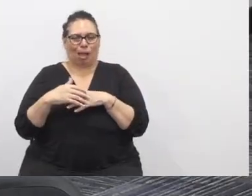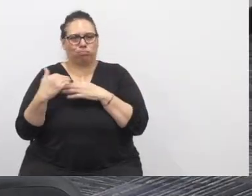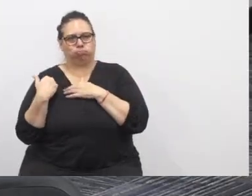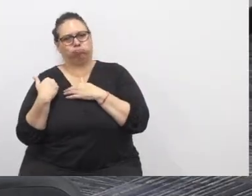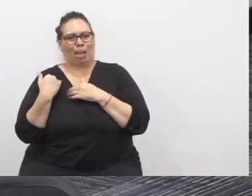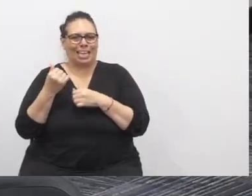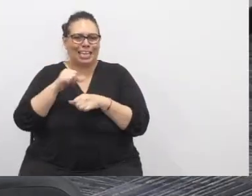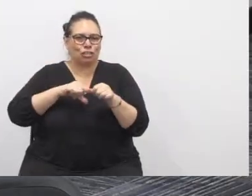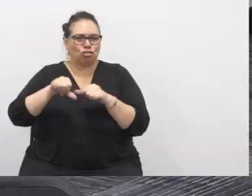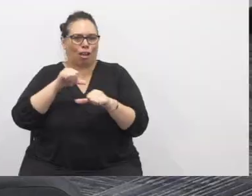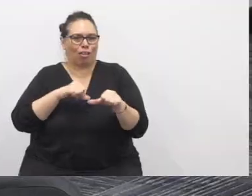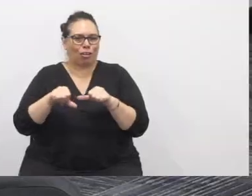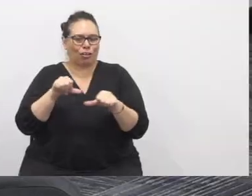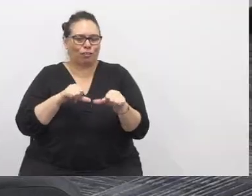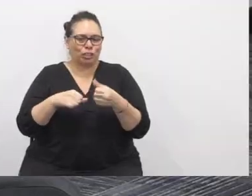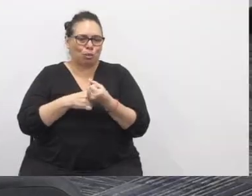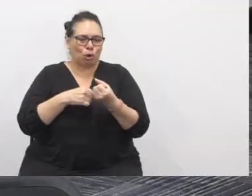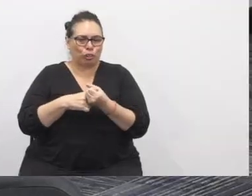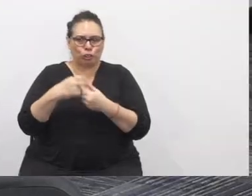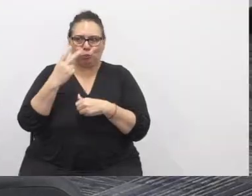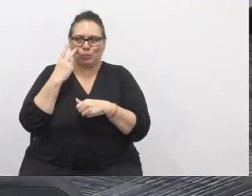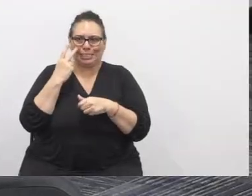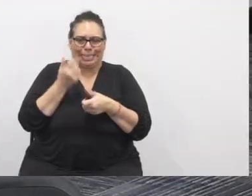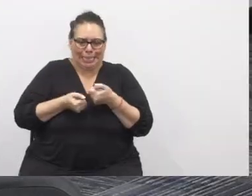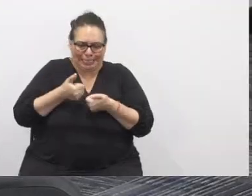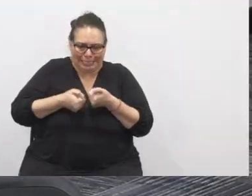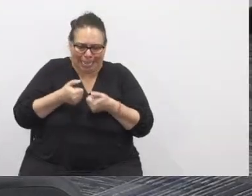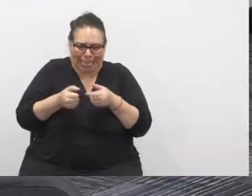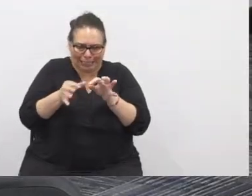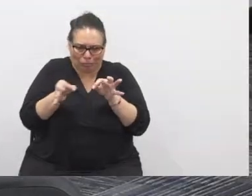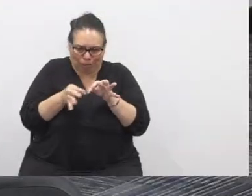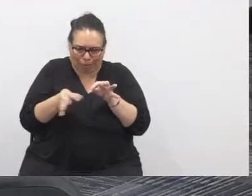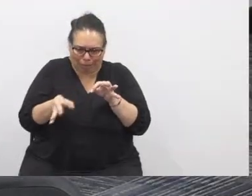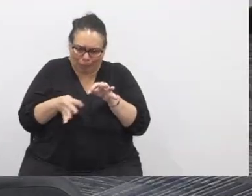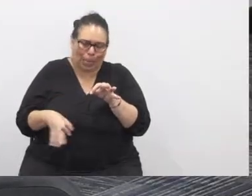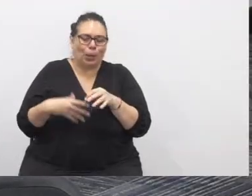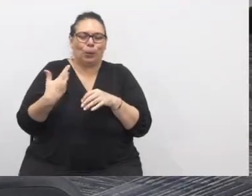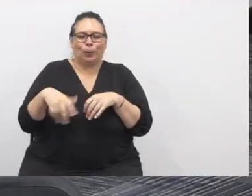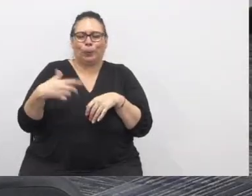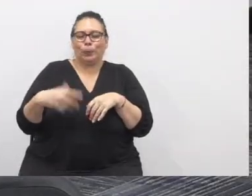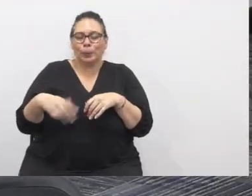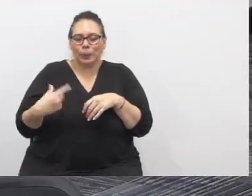You just see the text thread. And so we're just really supportive of each other and then really trying to move forward together.